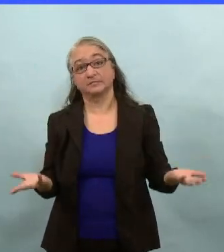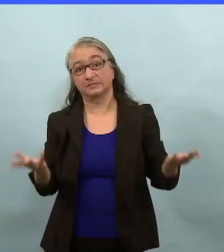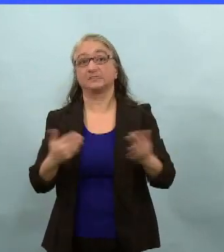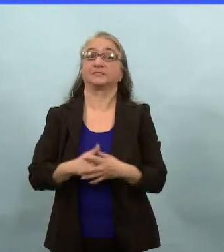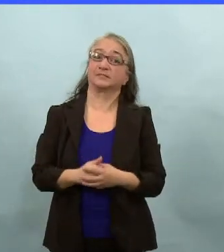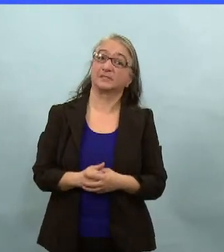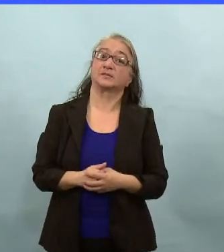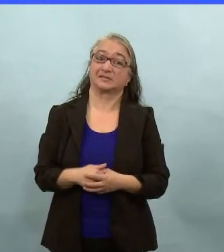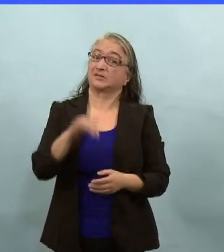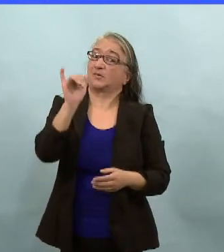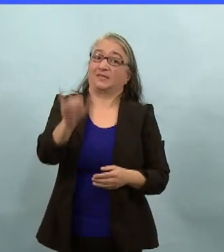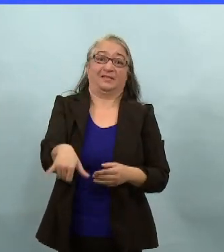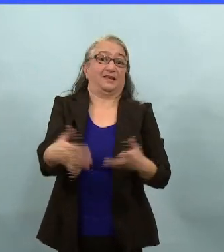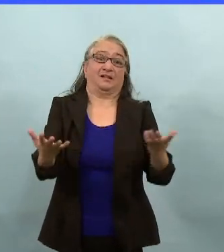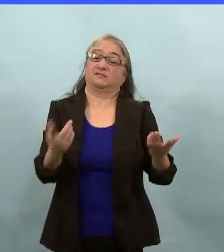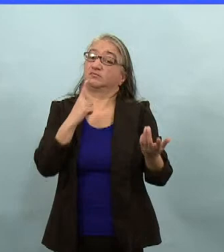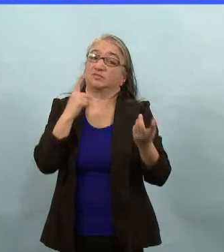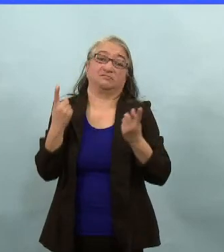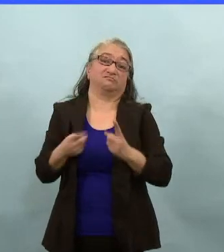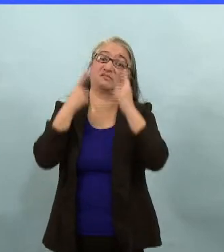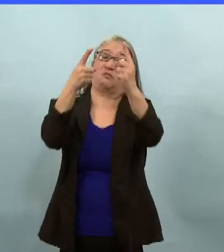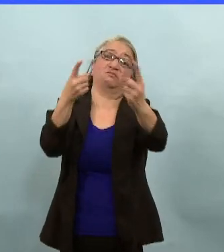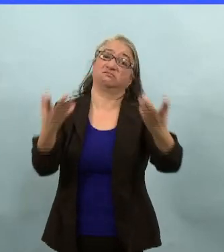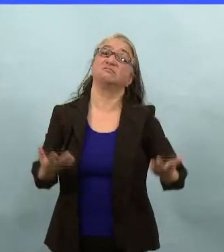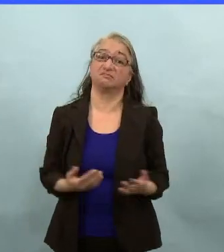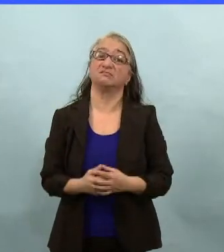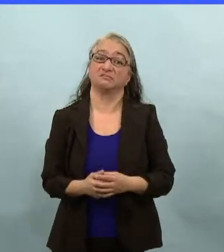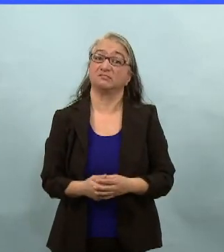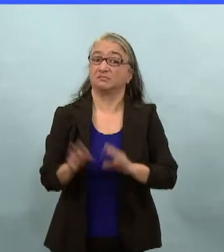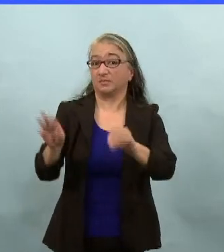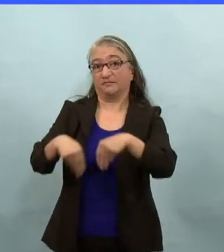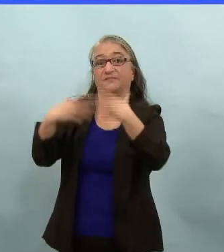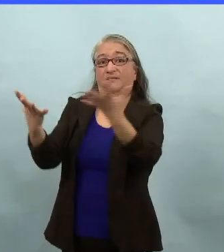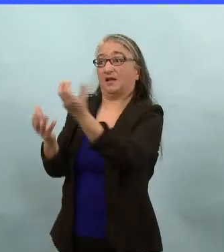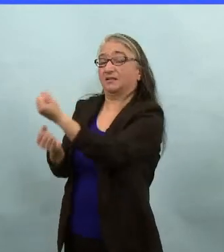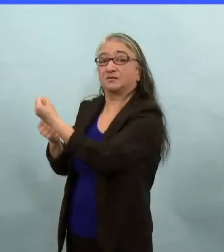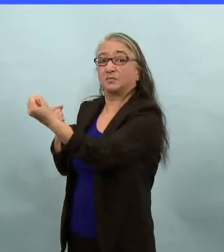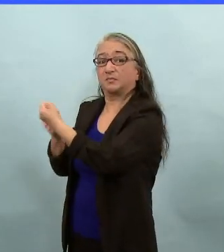businesses have their the necessary supports that they need to get through this we need to ensure